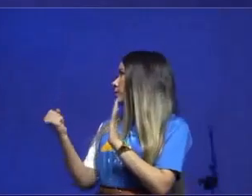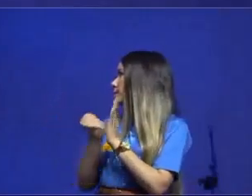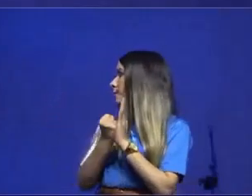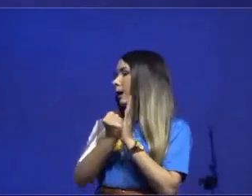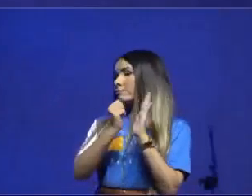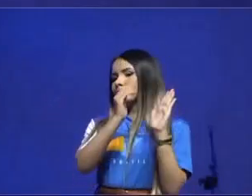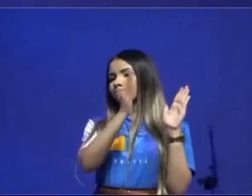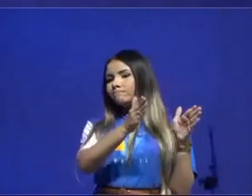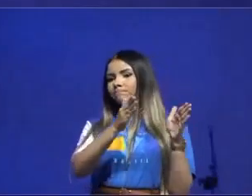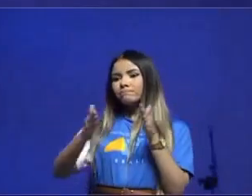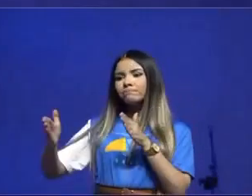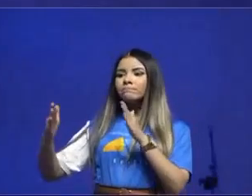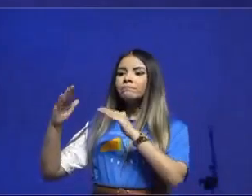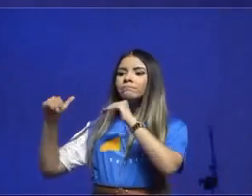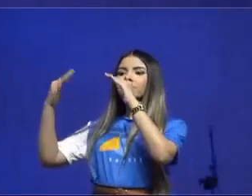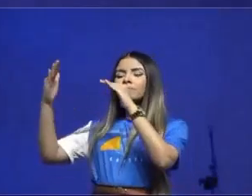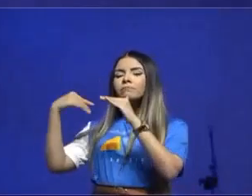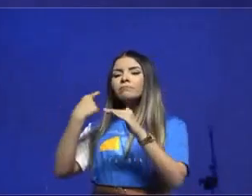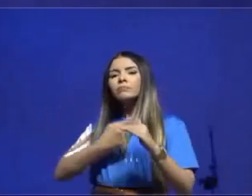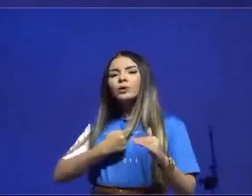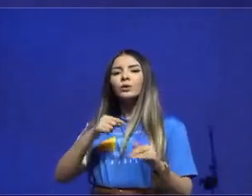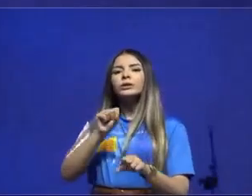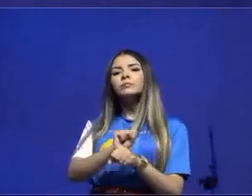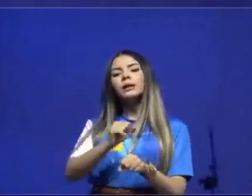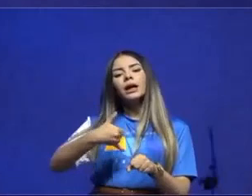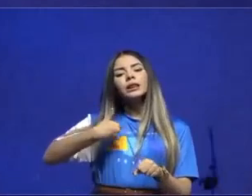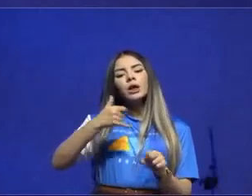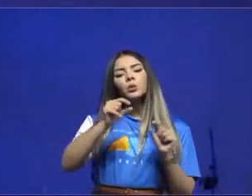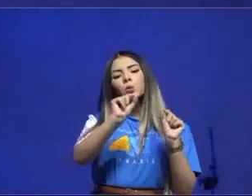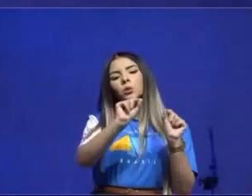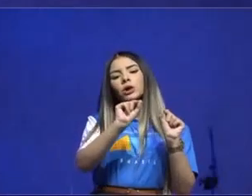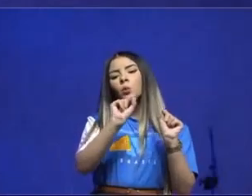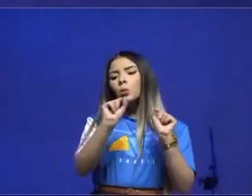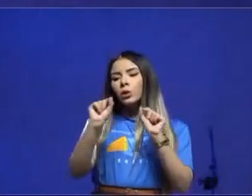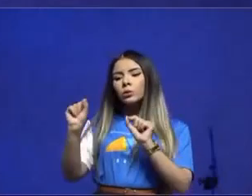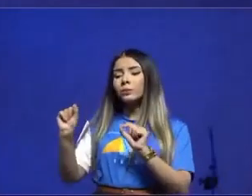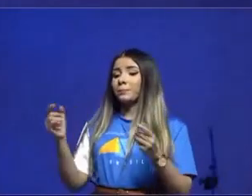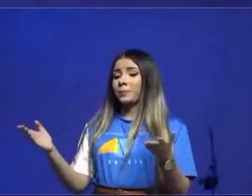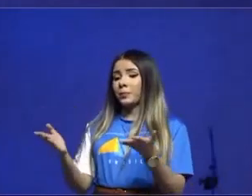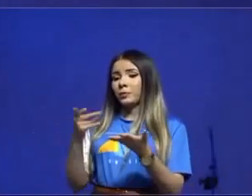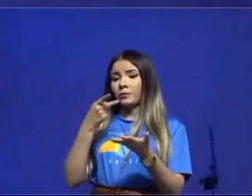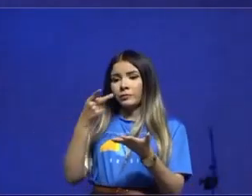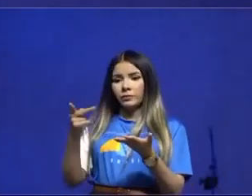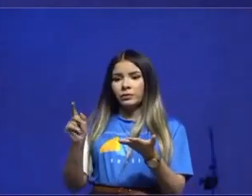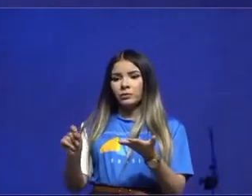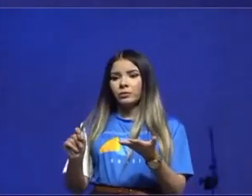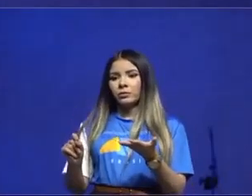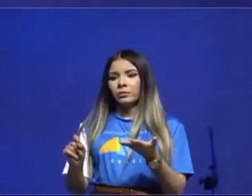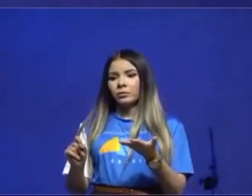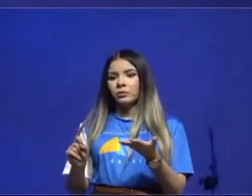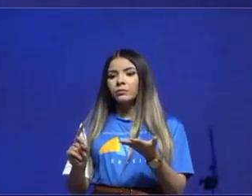general idea of what to expect in the age group and then I'll talk now about these warning signs